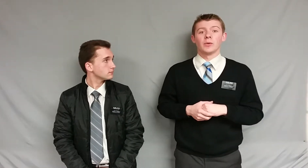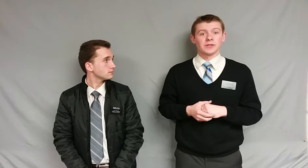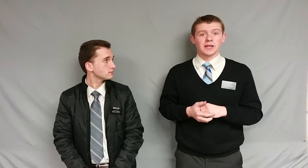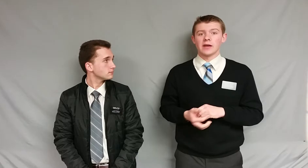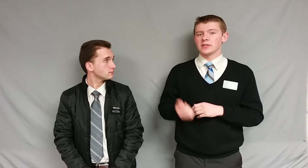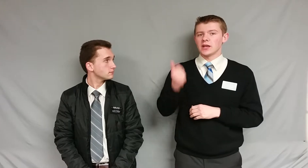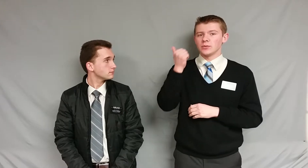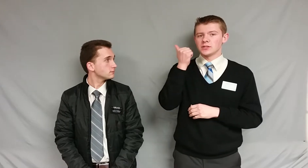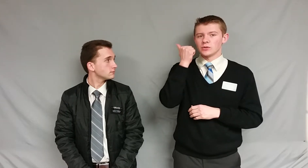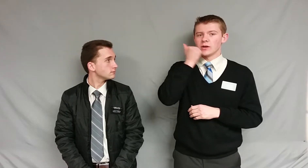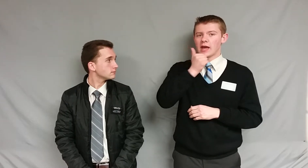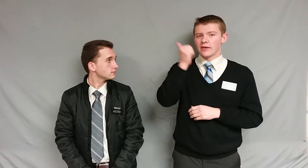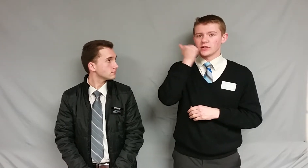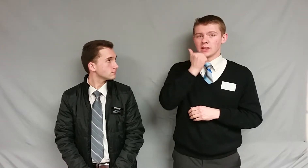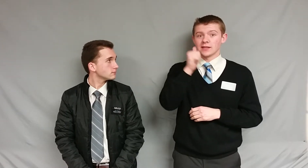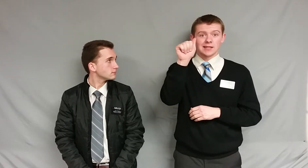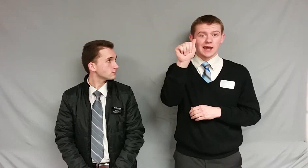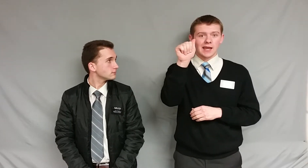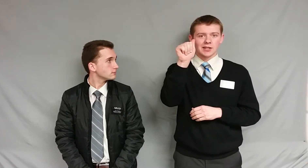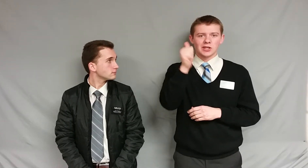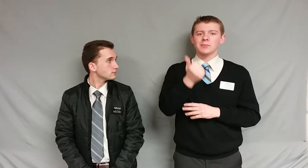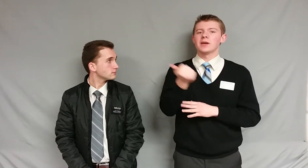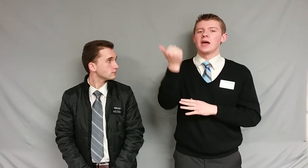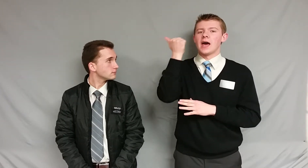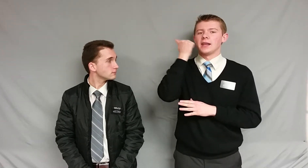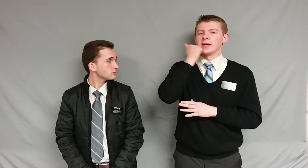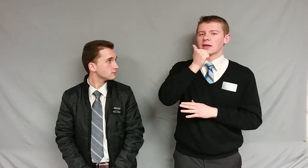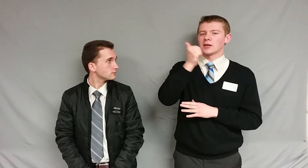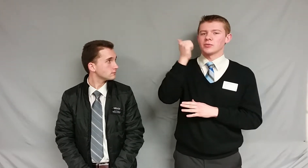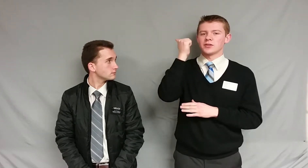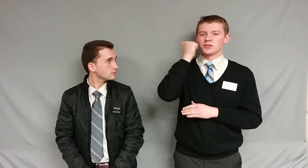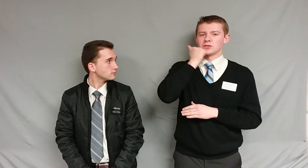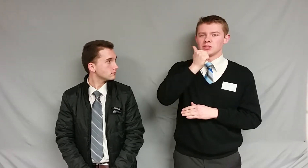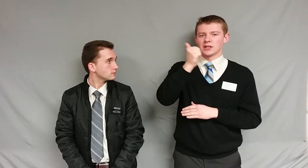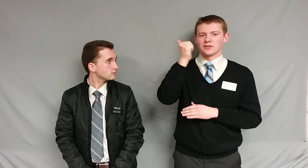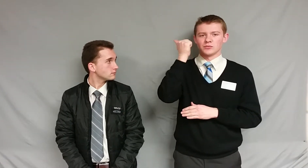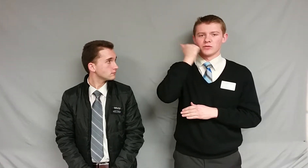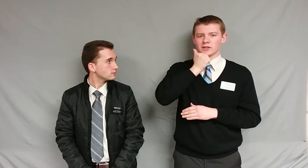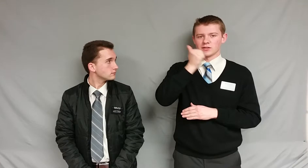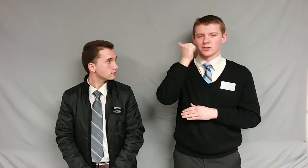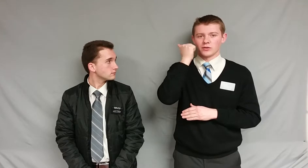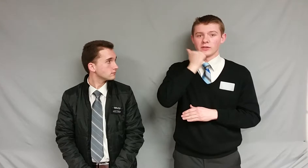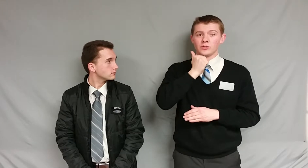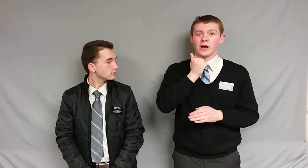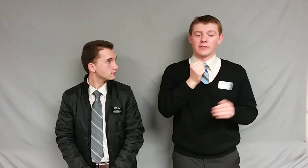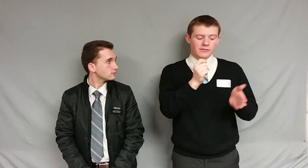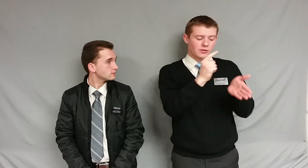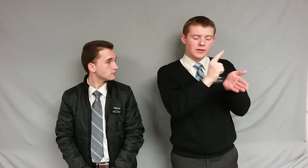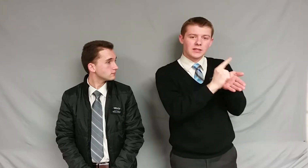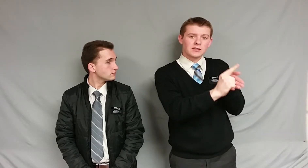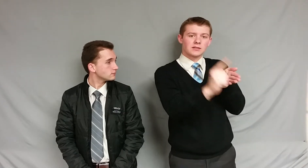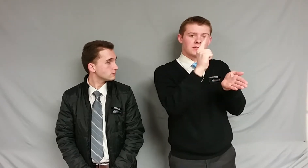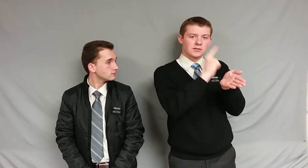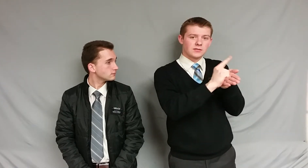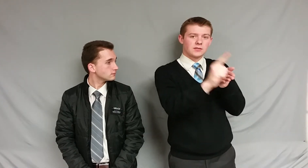And, when we sign everyday, we do EVERYDAY. That's an "A" handshape and it kind of brushes your cheek as you move it in a circle. Then you have EVERY WEEK.